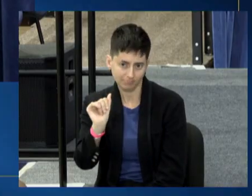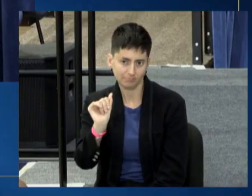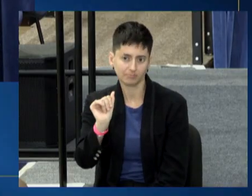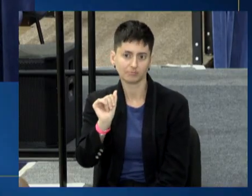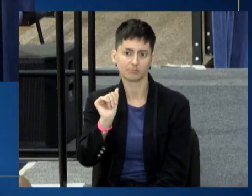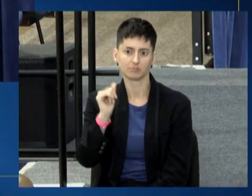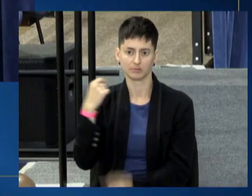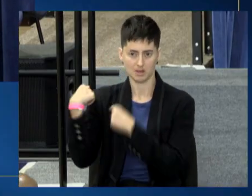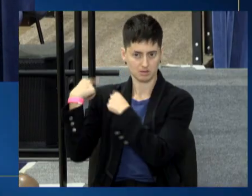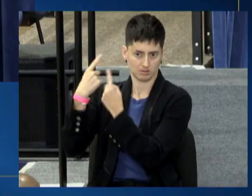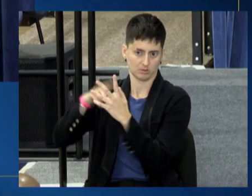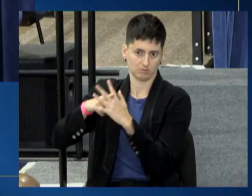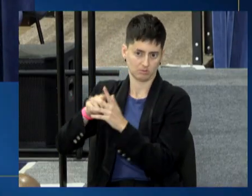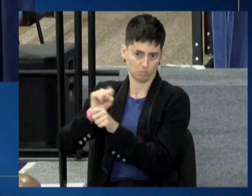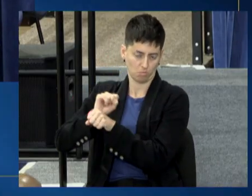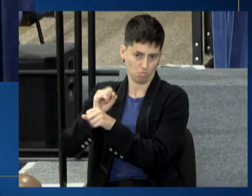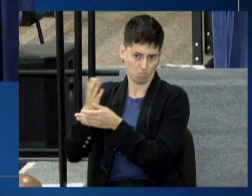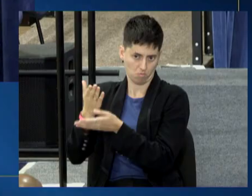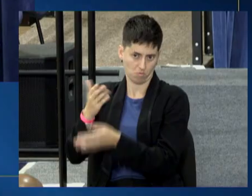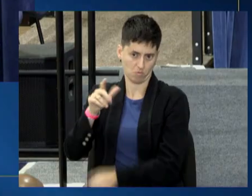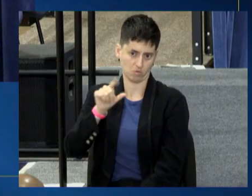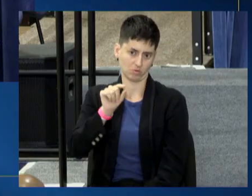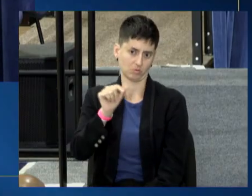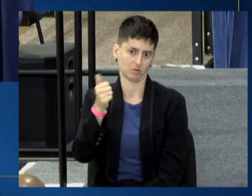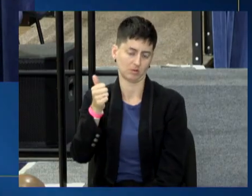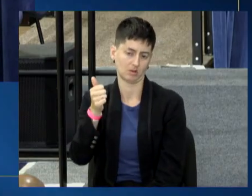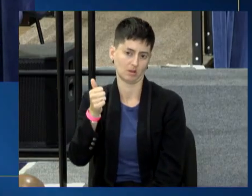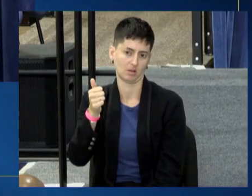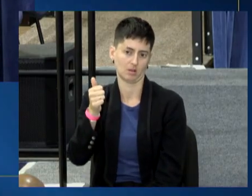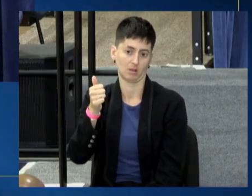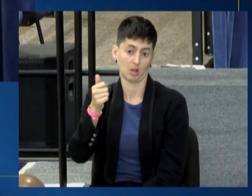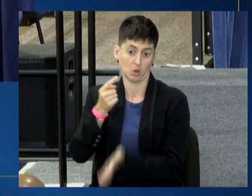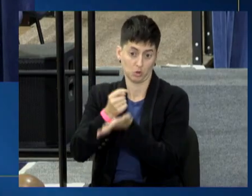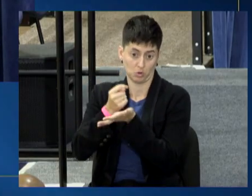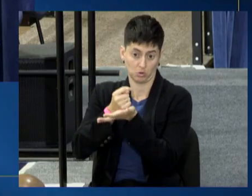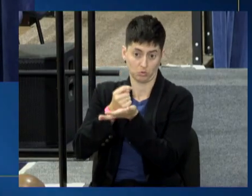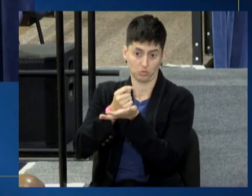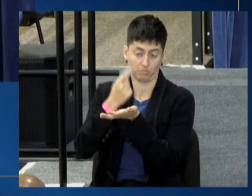the cancer treatment landscape has been absolutely revolutionized. I think everyone would agree with